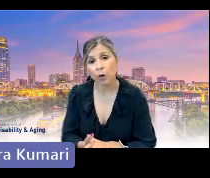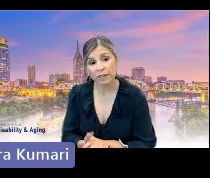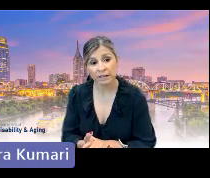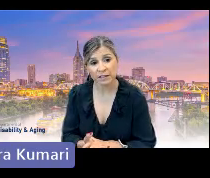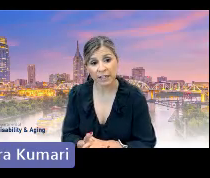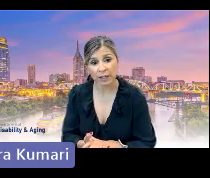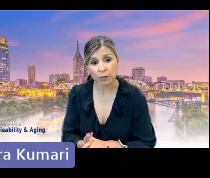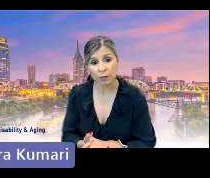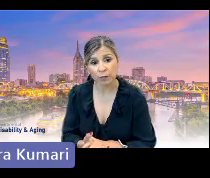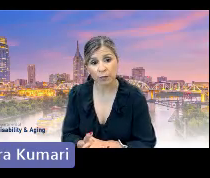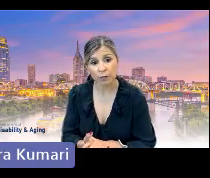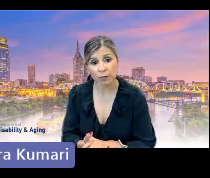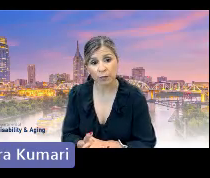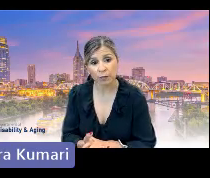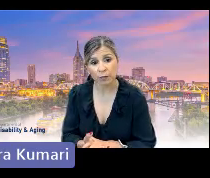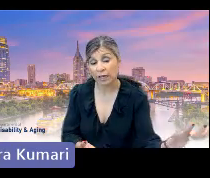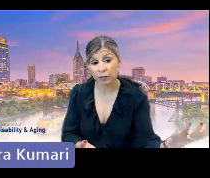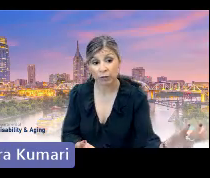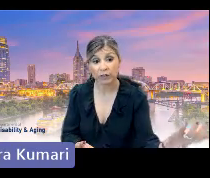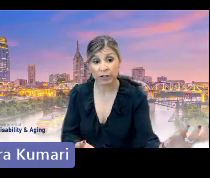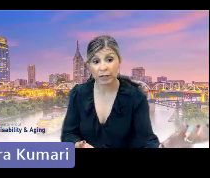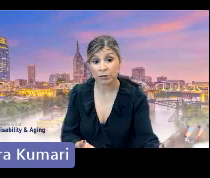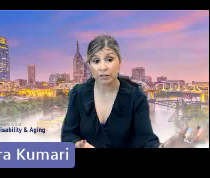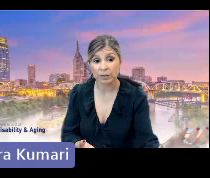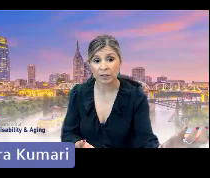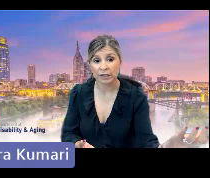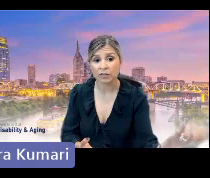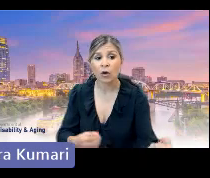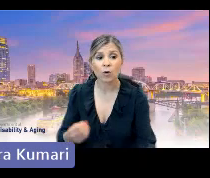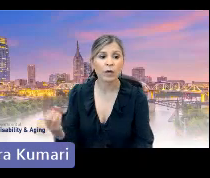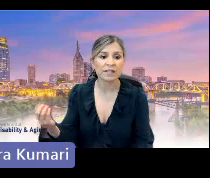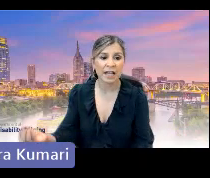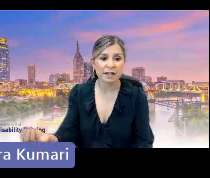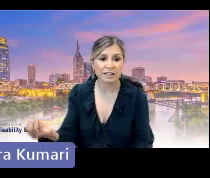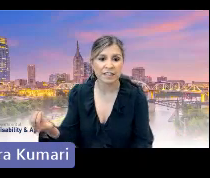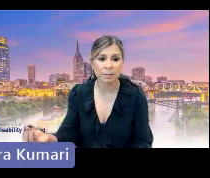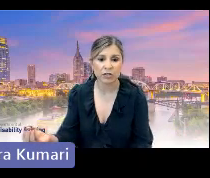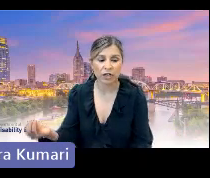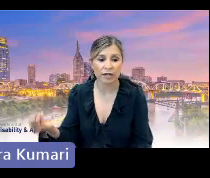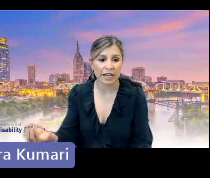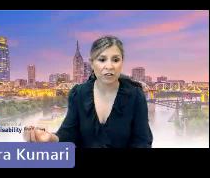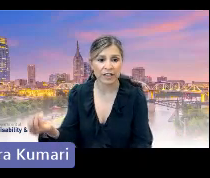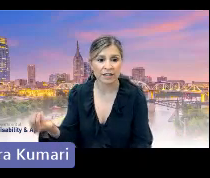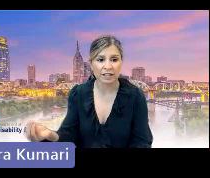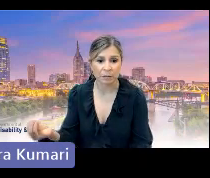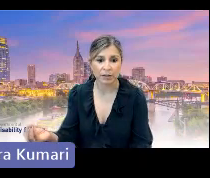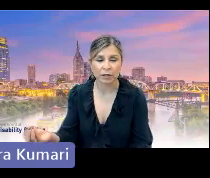And what this did was merge the Department of Intellectual and Development Disabilities with the Tennessee Commission on Aging and